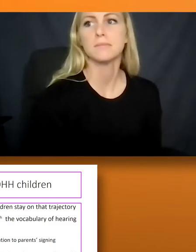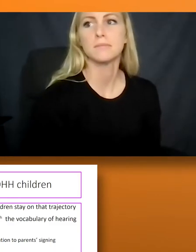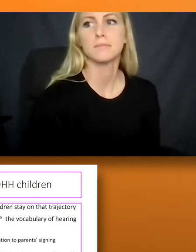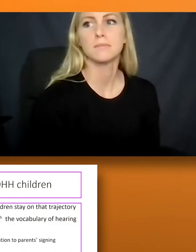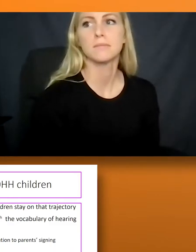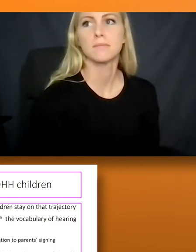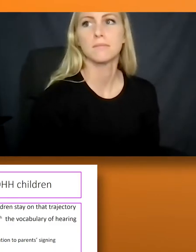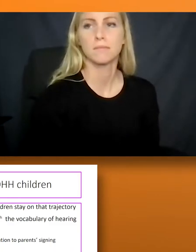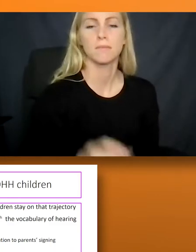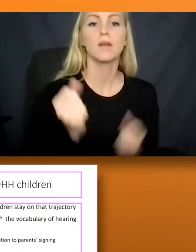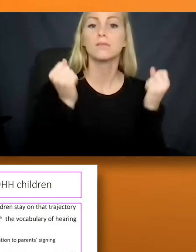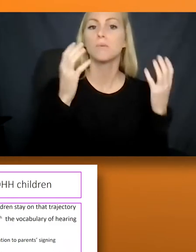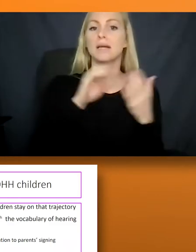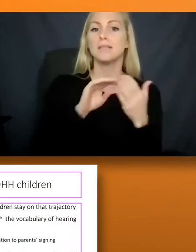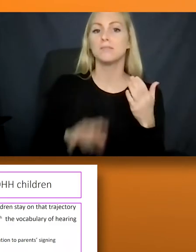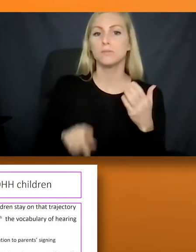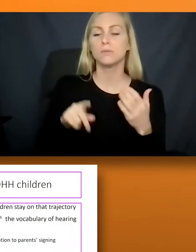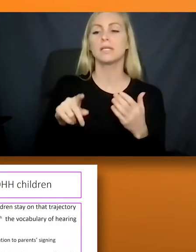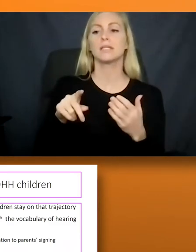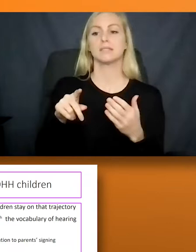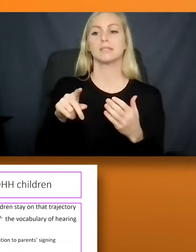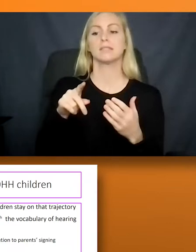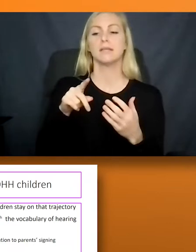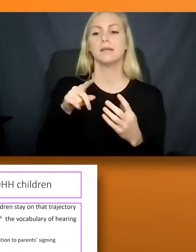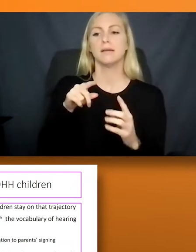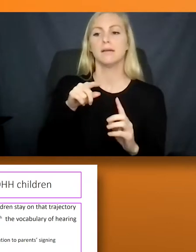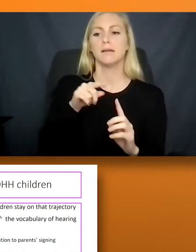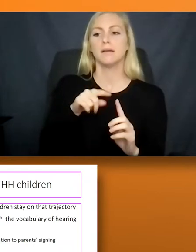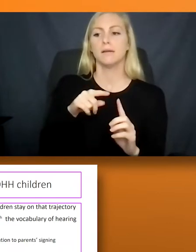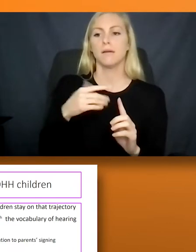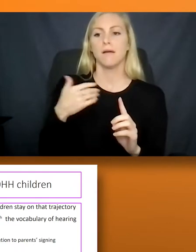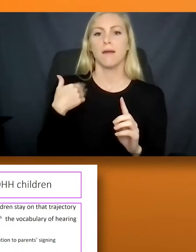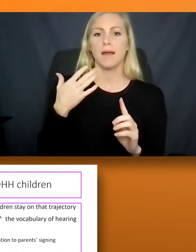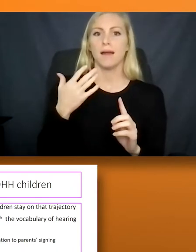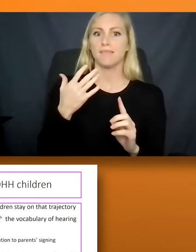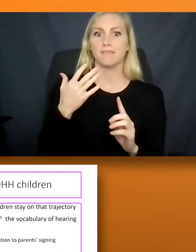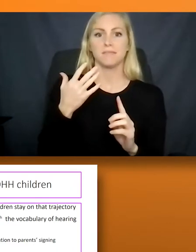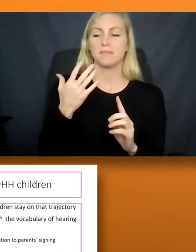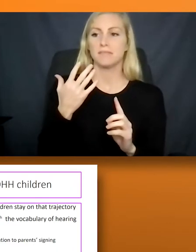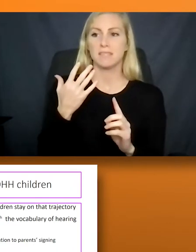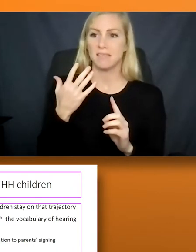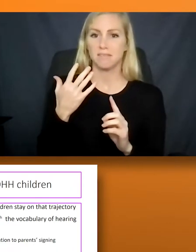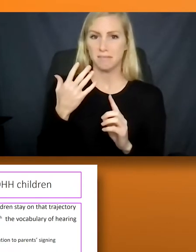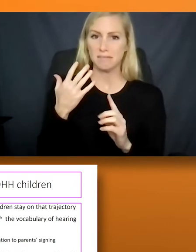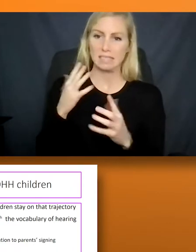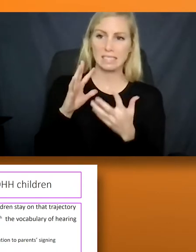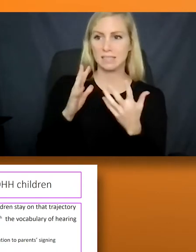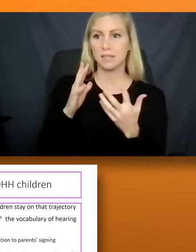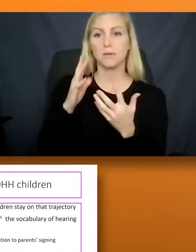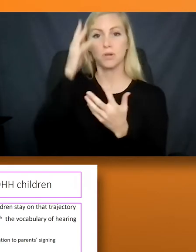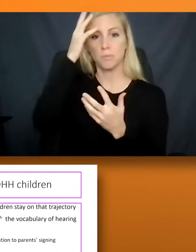We know that a lot of our kids suffer from or have poor parental communication.